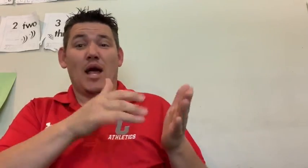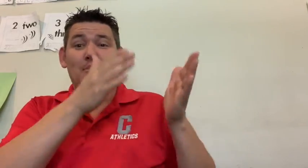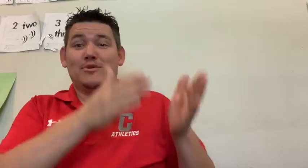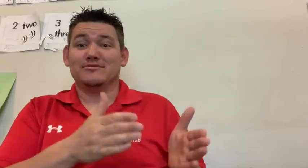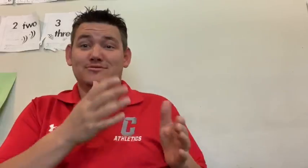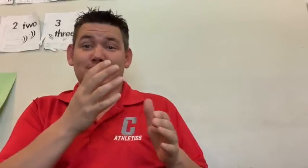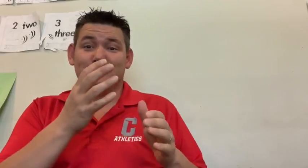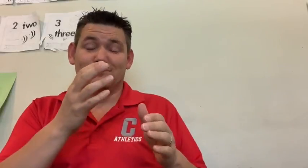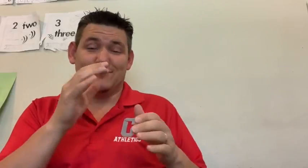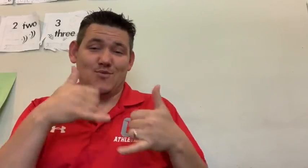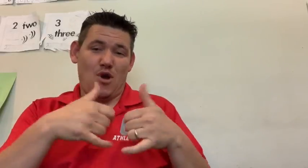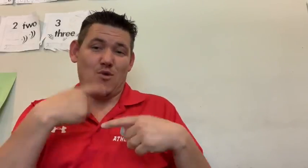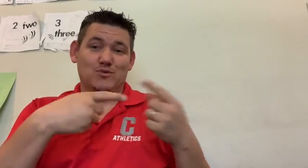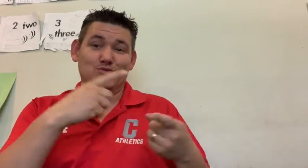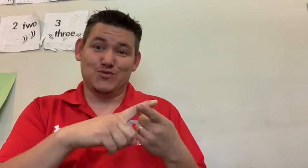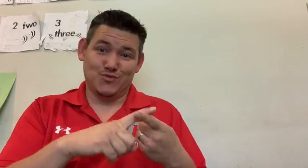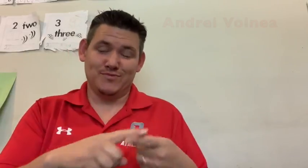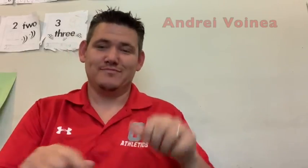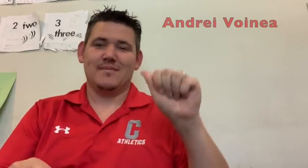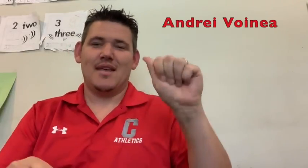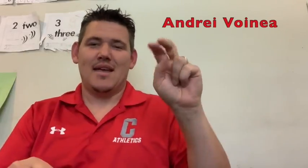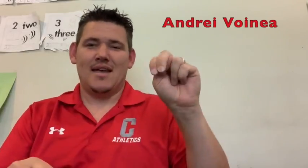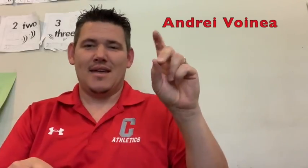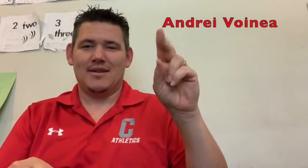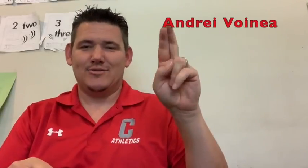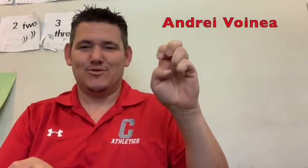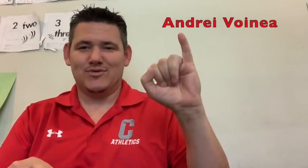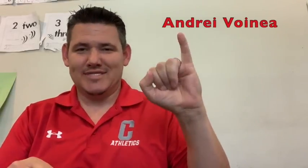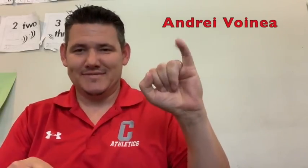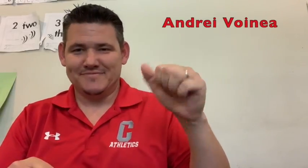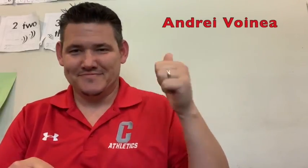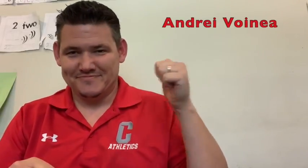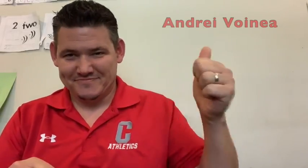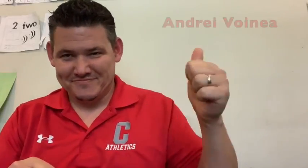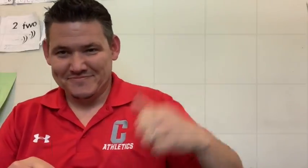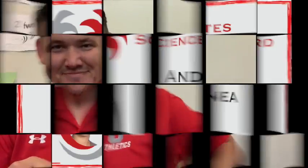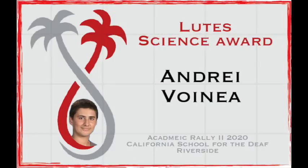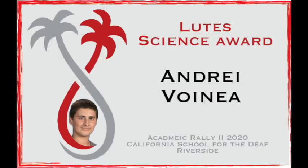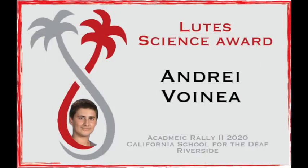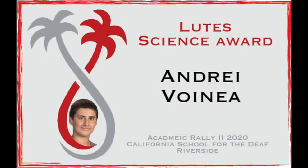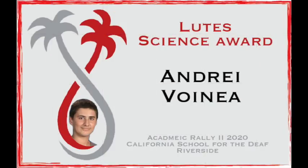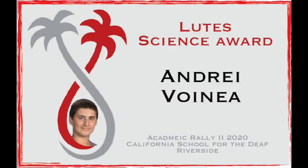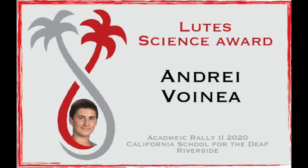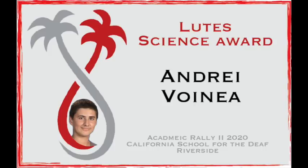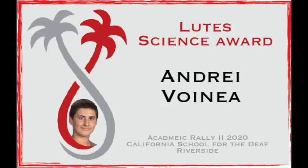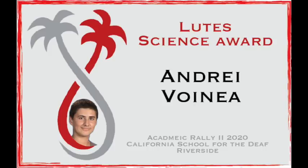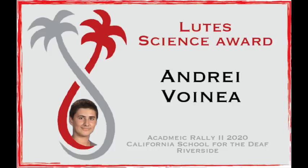Beaver in the science lab. So I'm awarding this year science award to Andre. Great job.